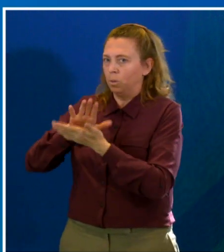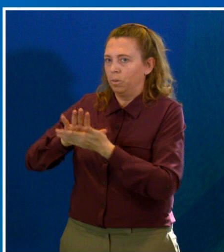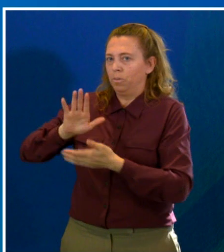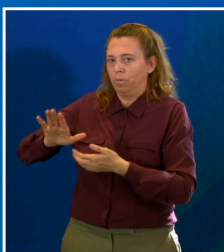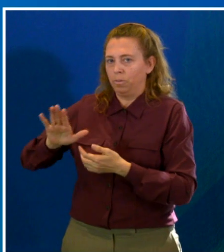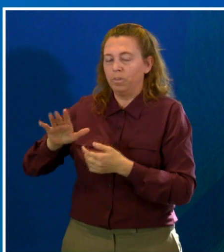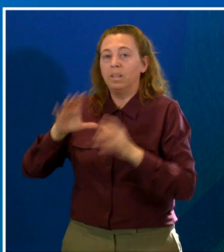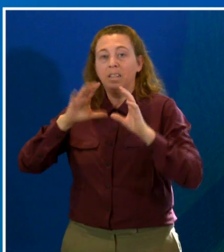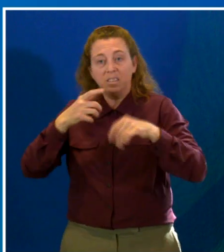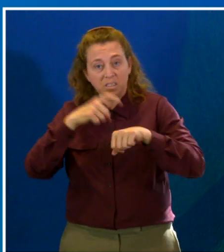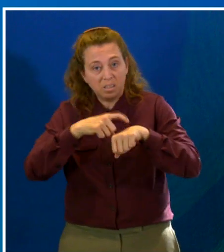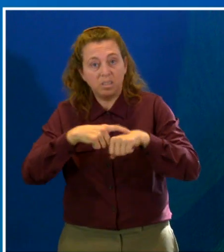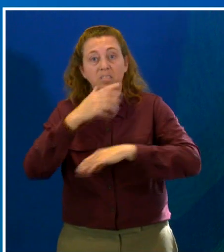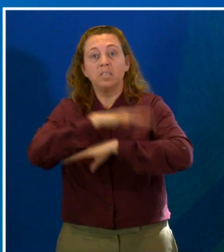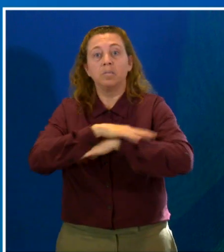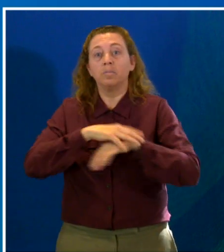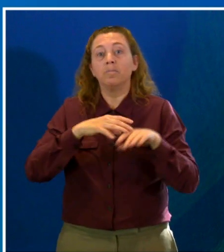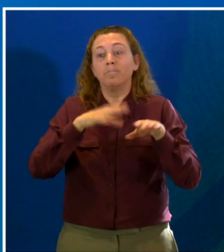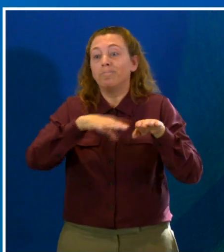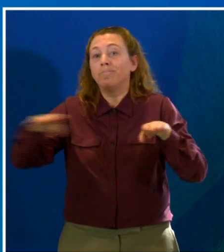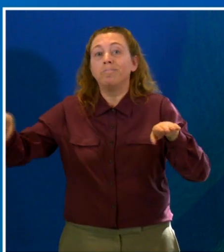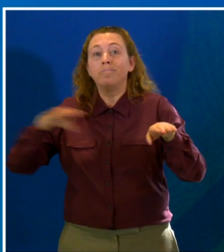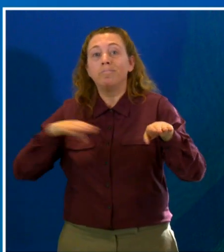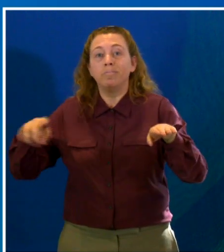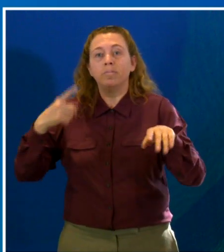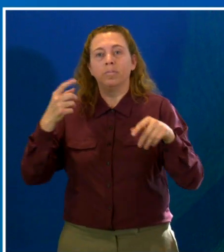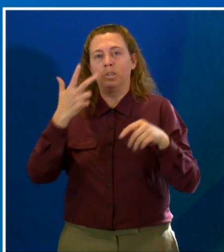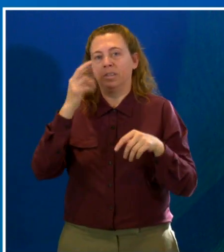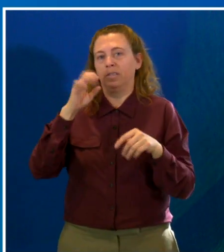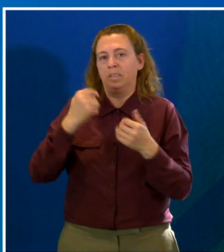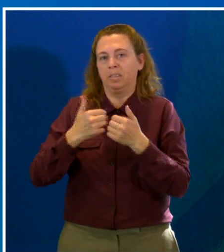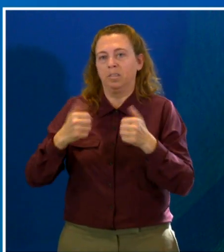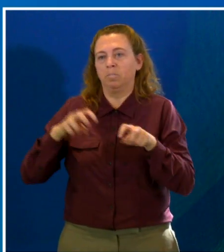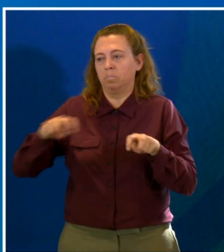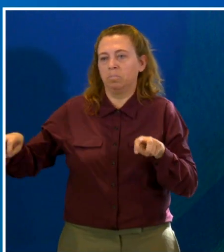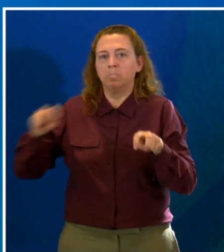And while the desks can be placed three feet apart, some